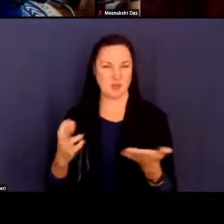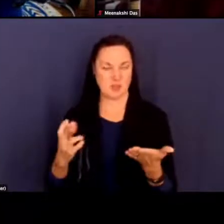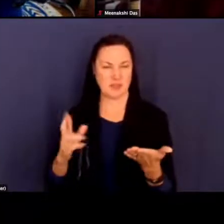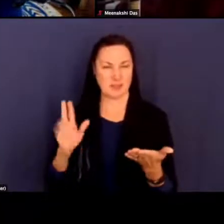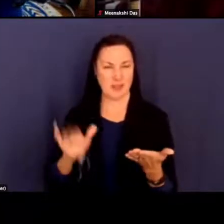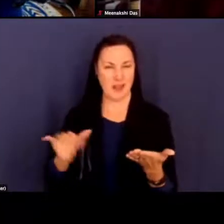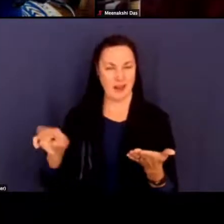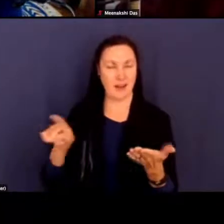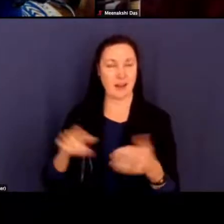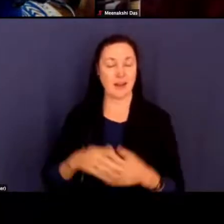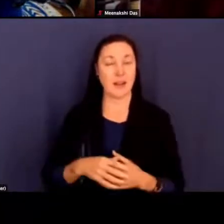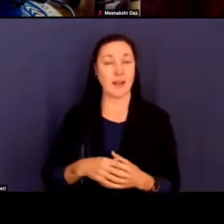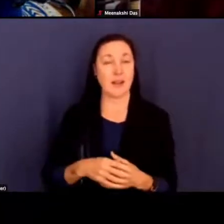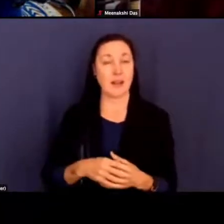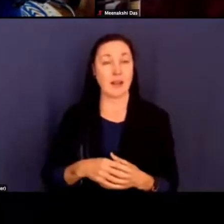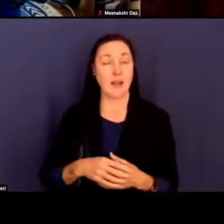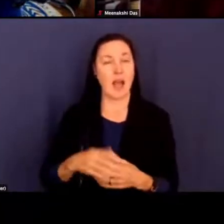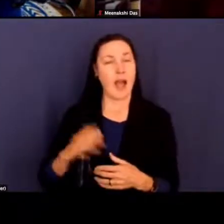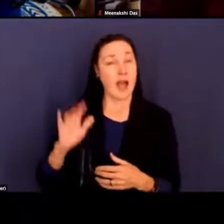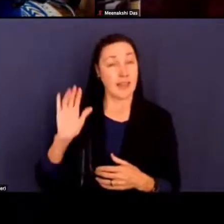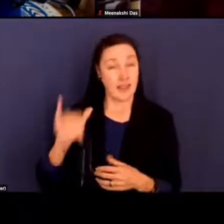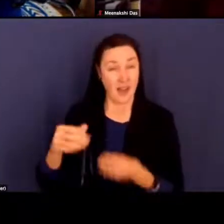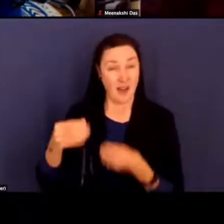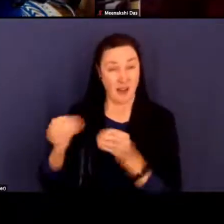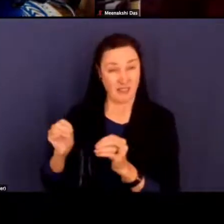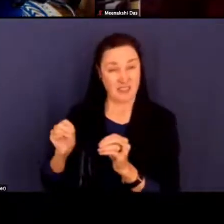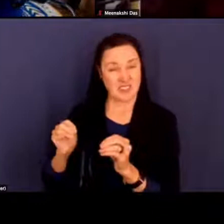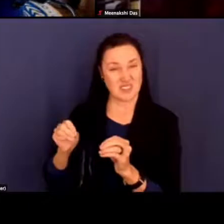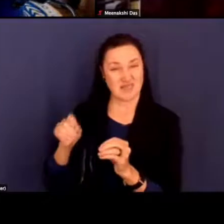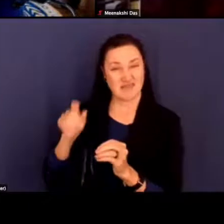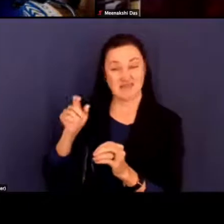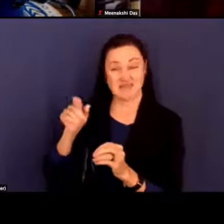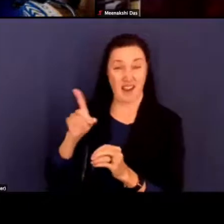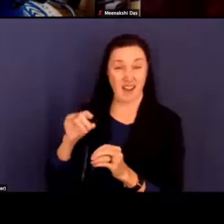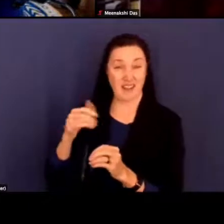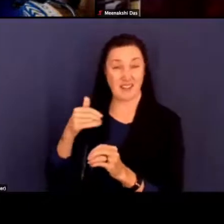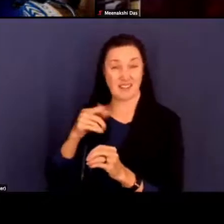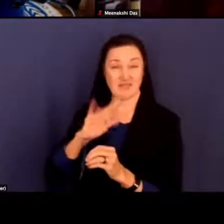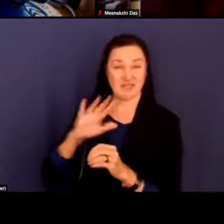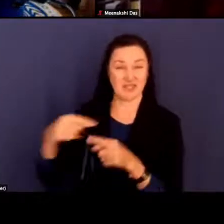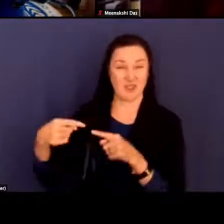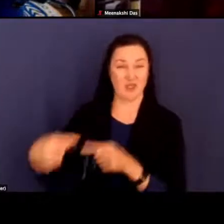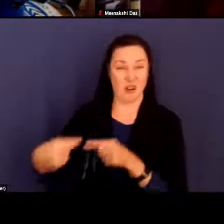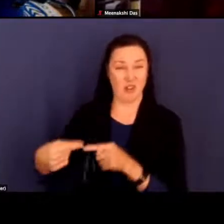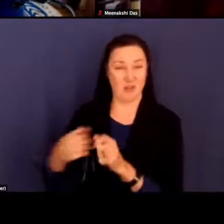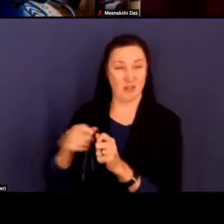a little more trouble with. They did not understand how a blind person could study science